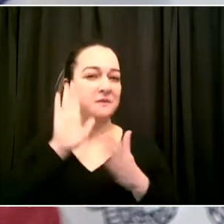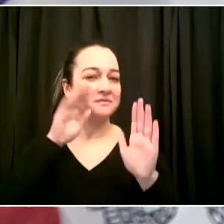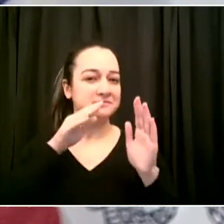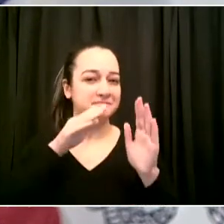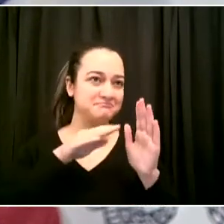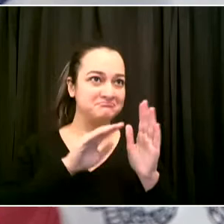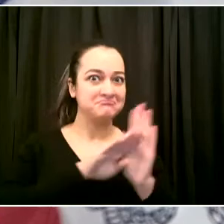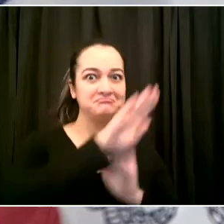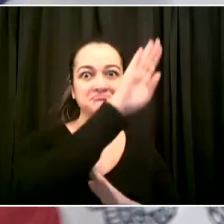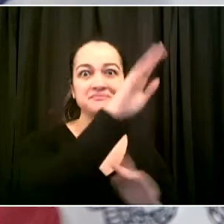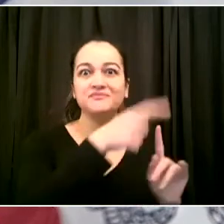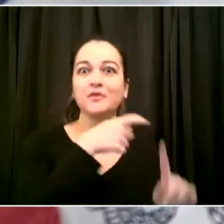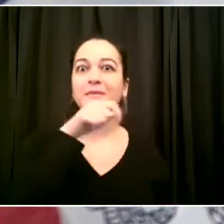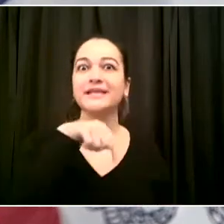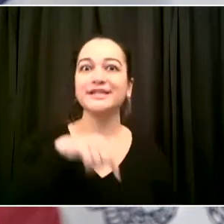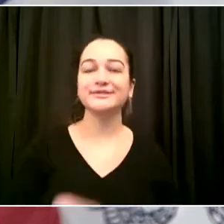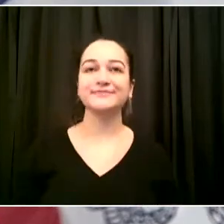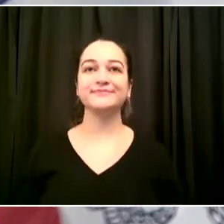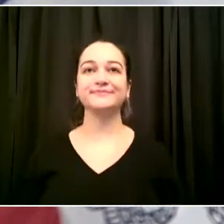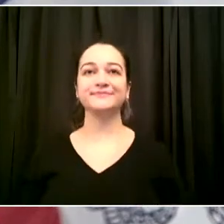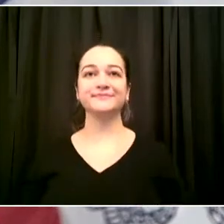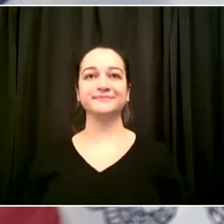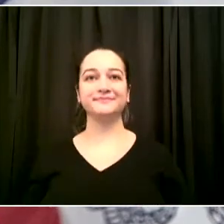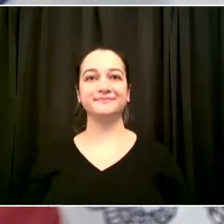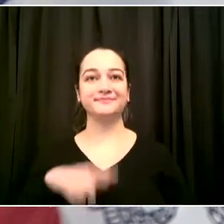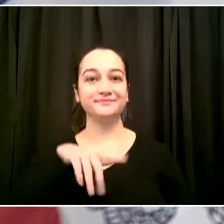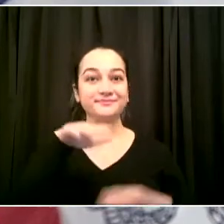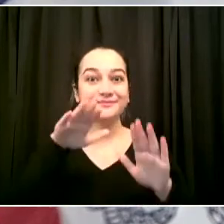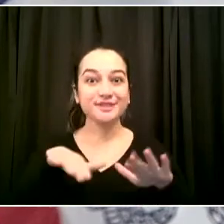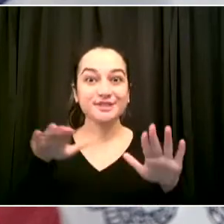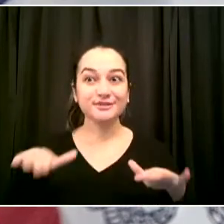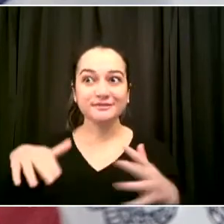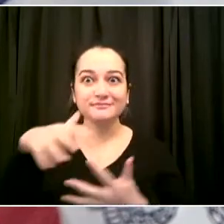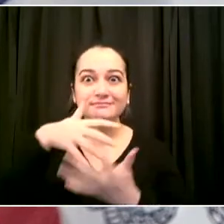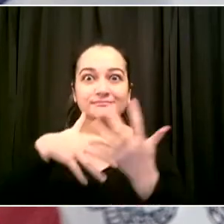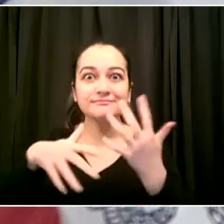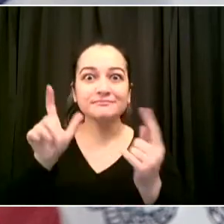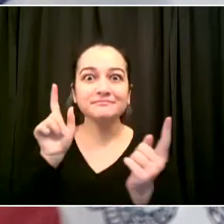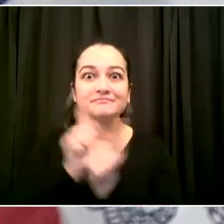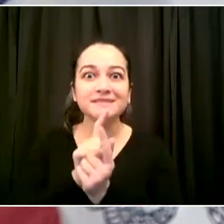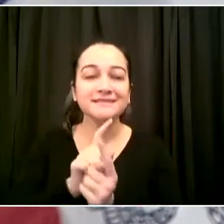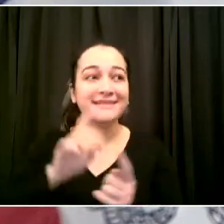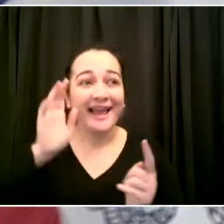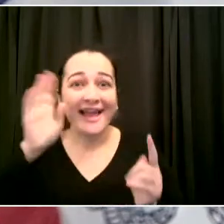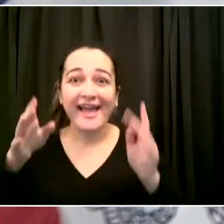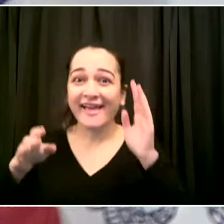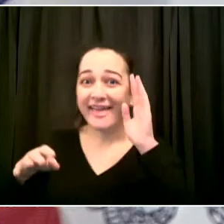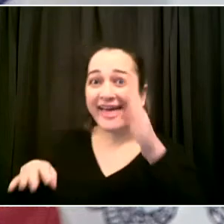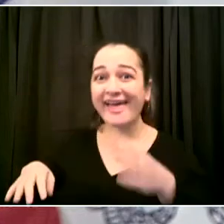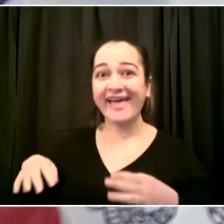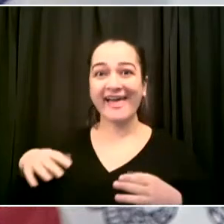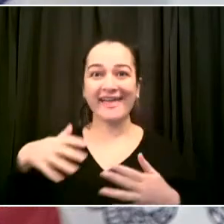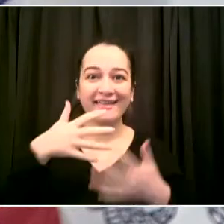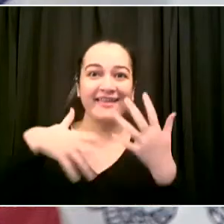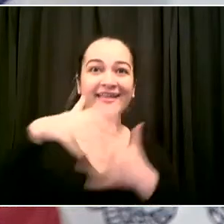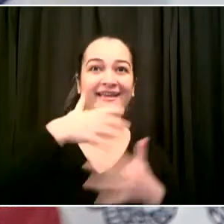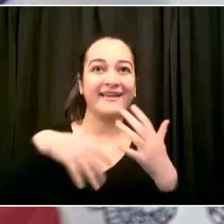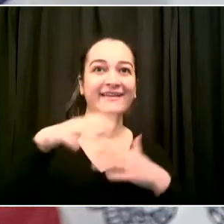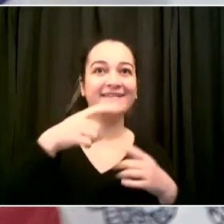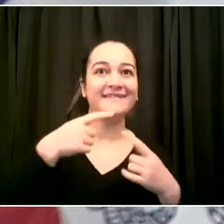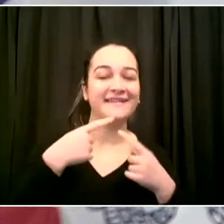FOOARWRD AND D WE